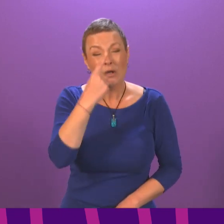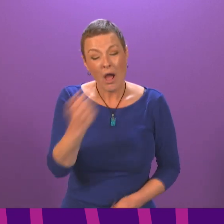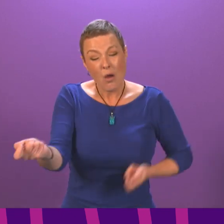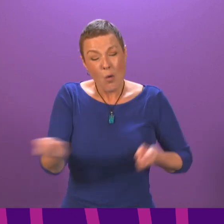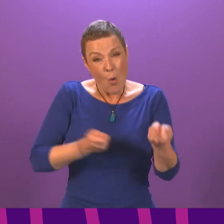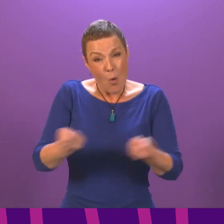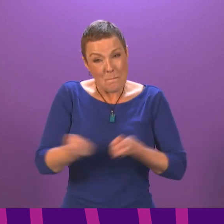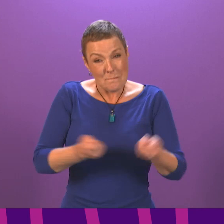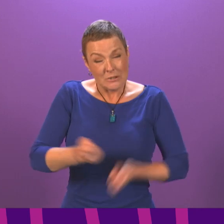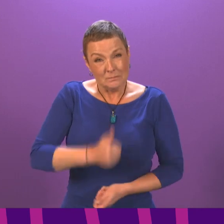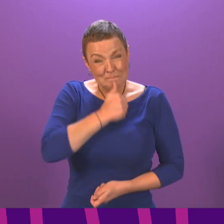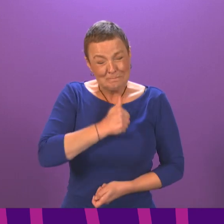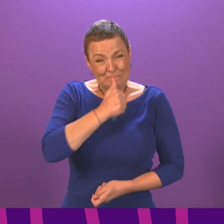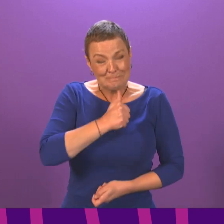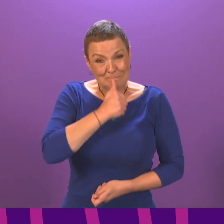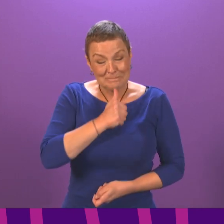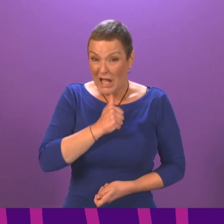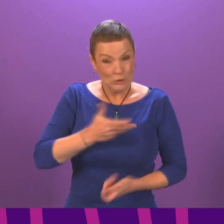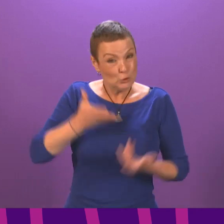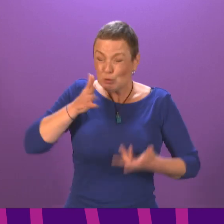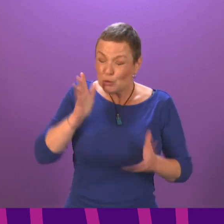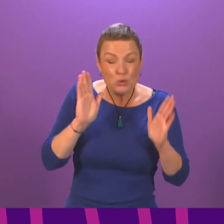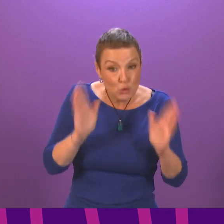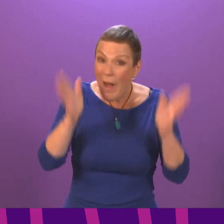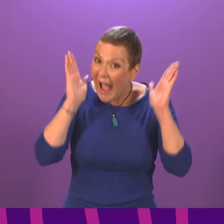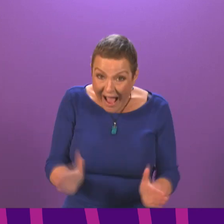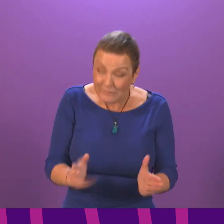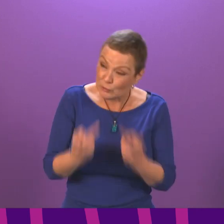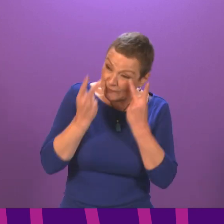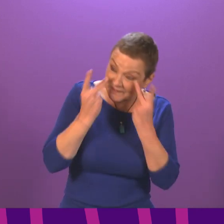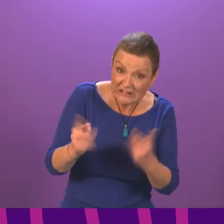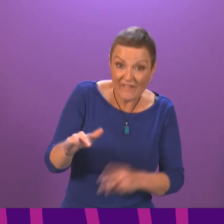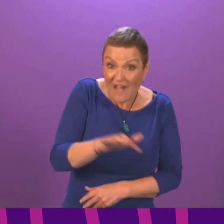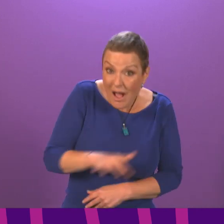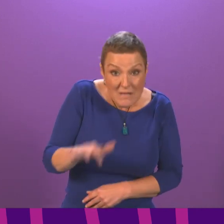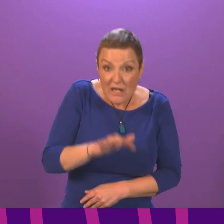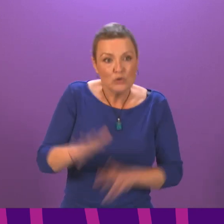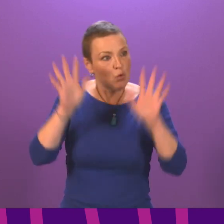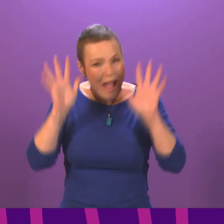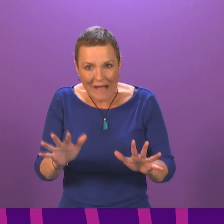without interacting physically, particularly indoors, with members of other households,